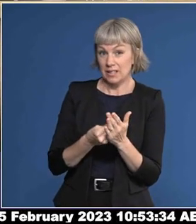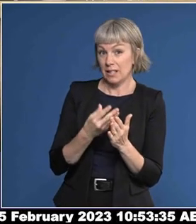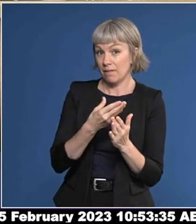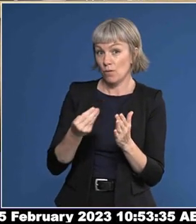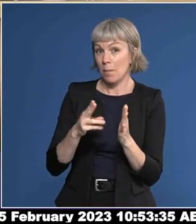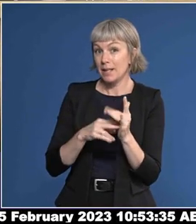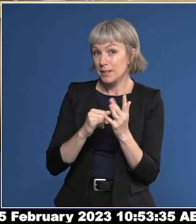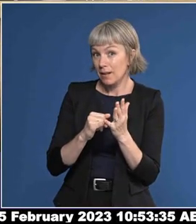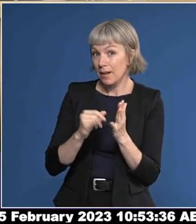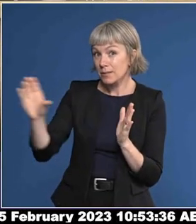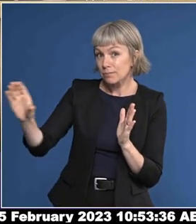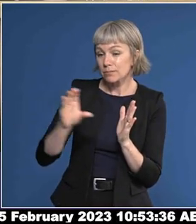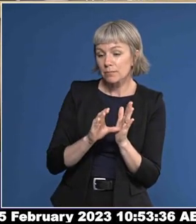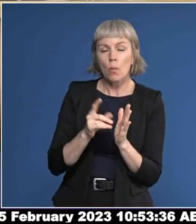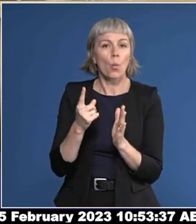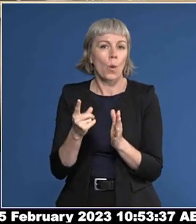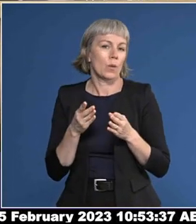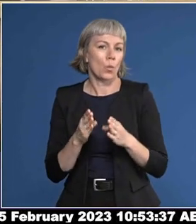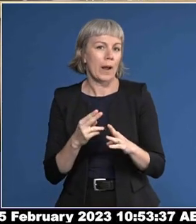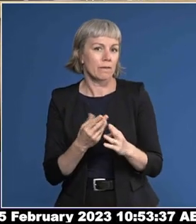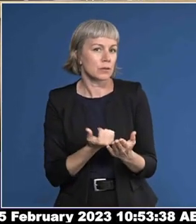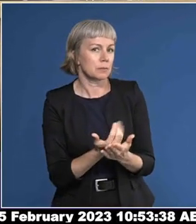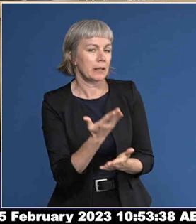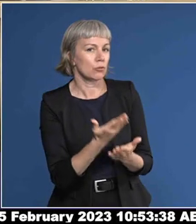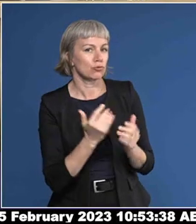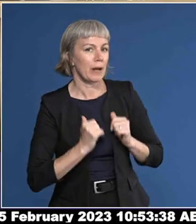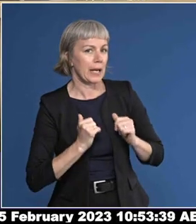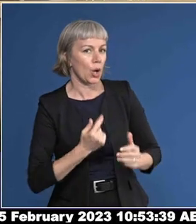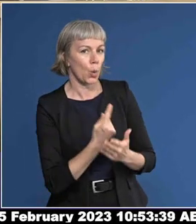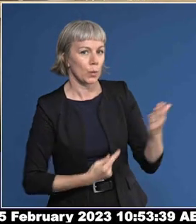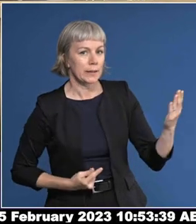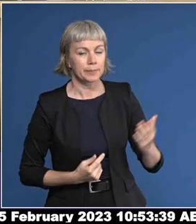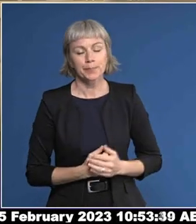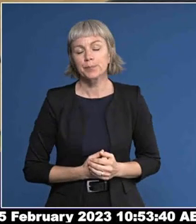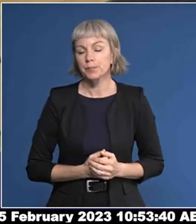So just looking at the Afford's - and if you need a copy of this, let me know -